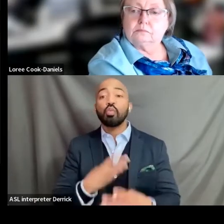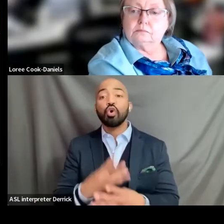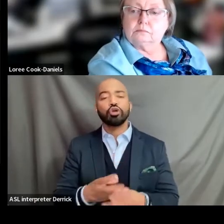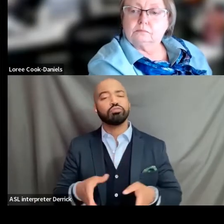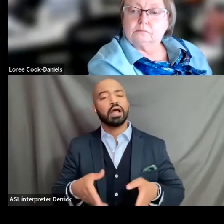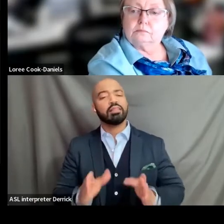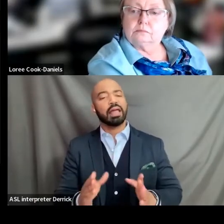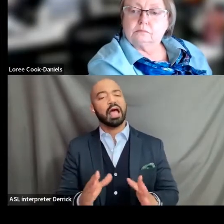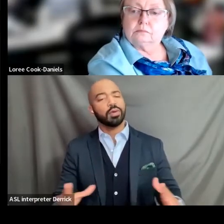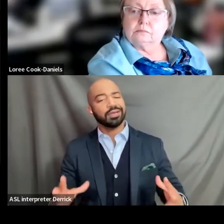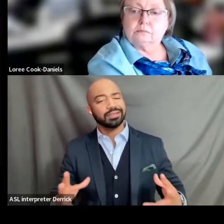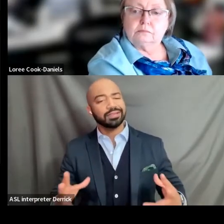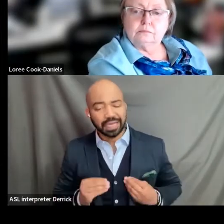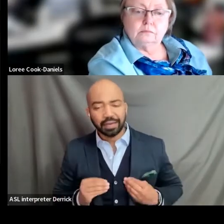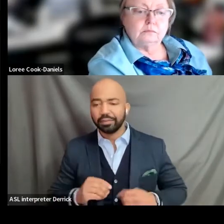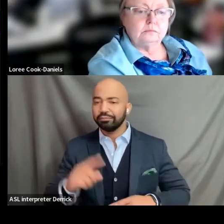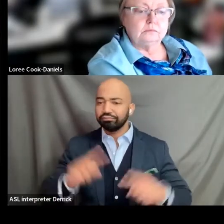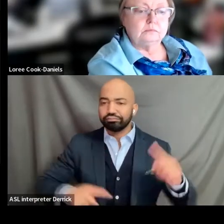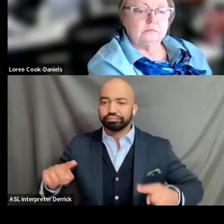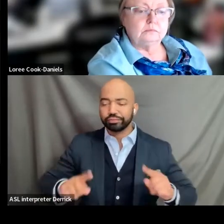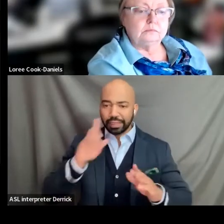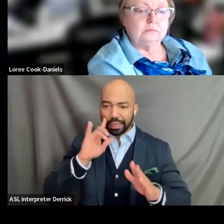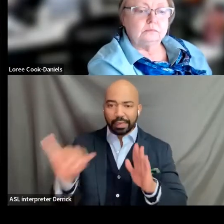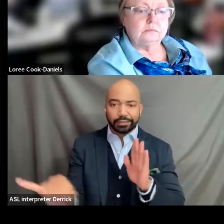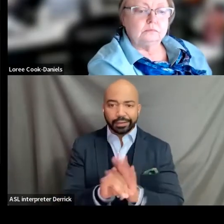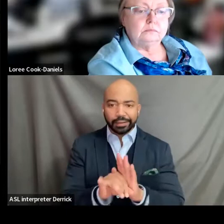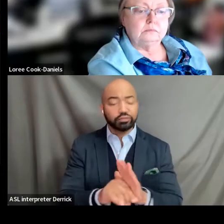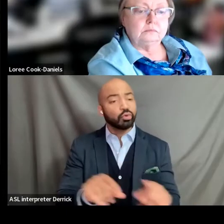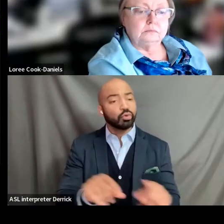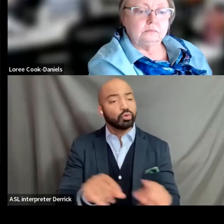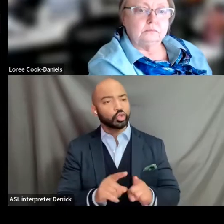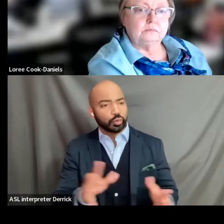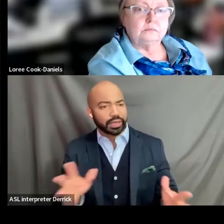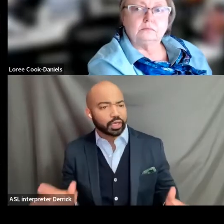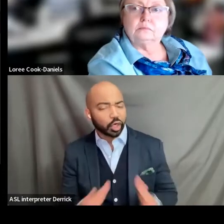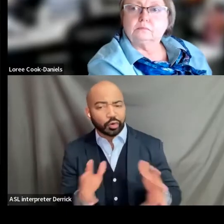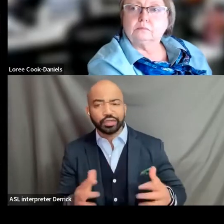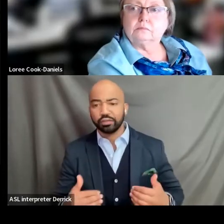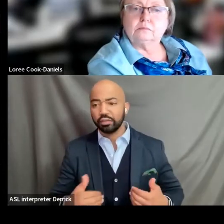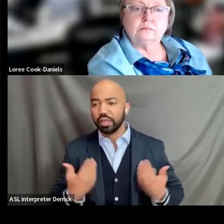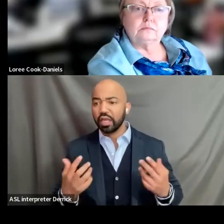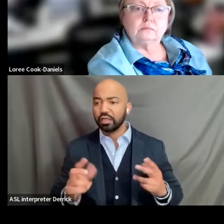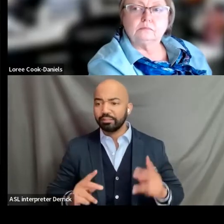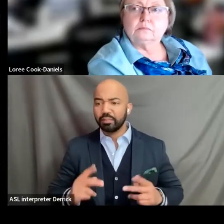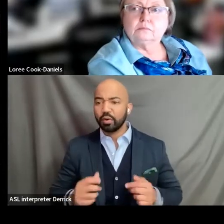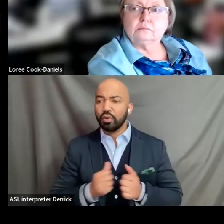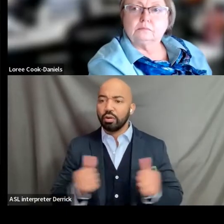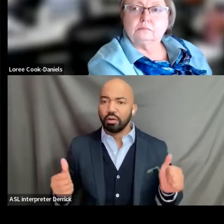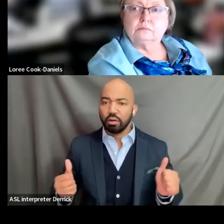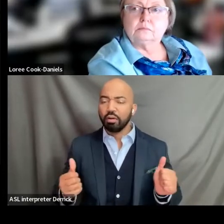and accepting and encouraging of young people coming out at an earlier age.